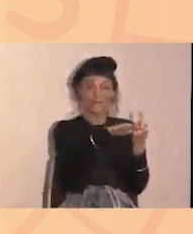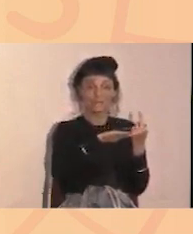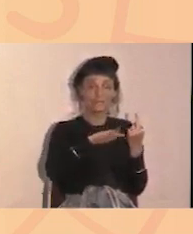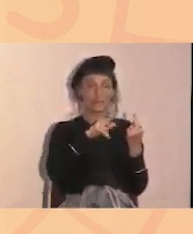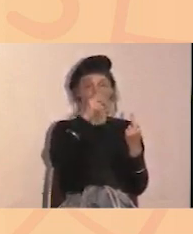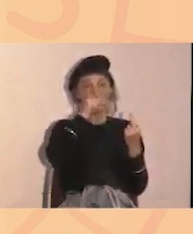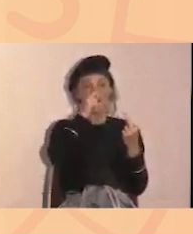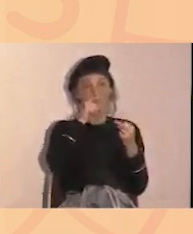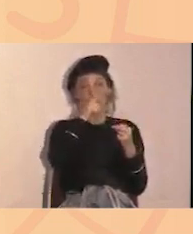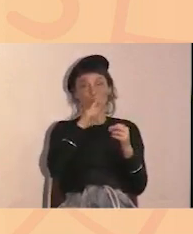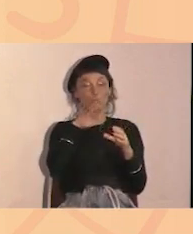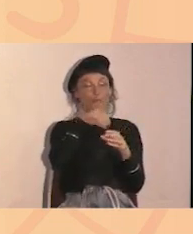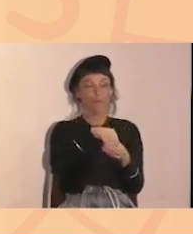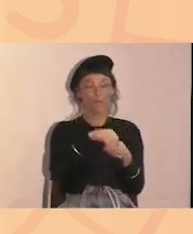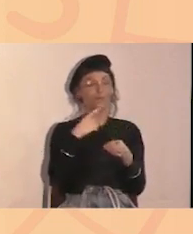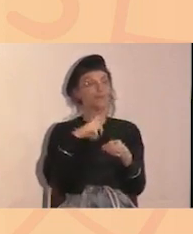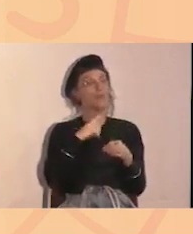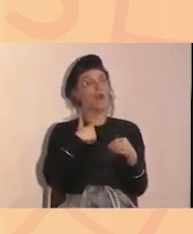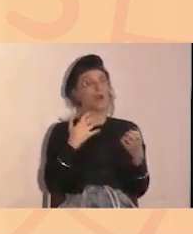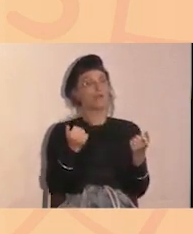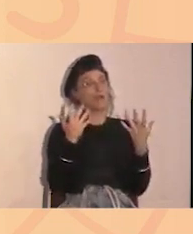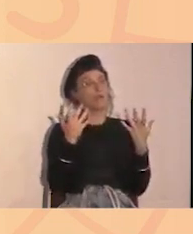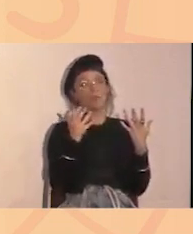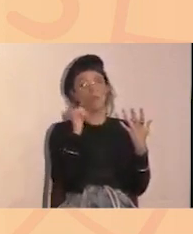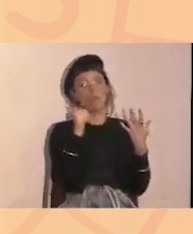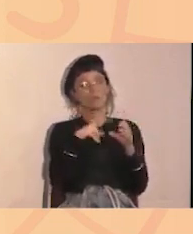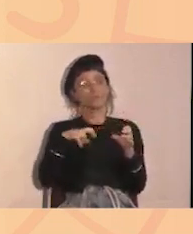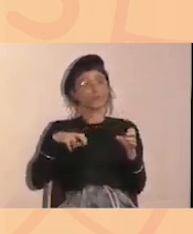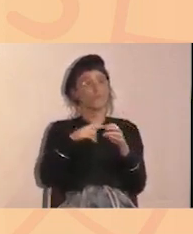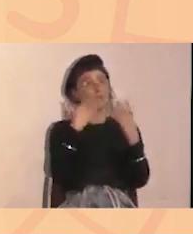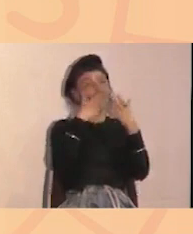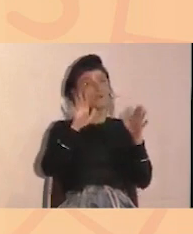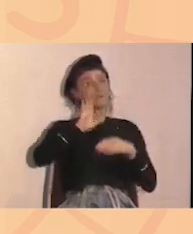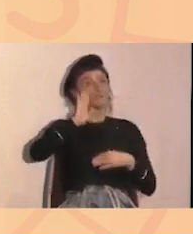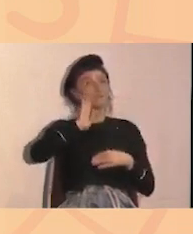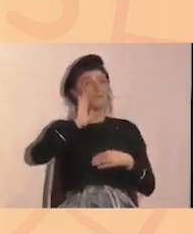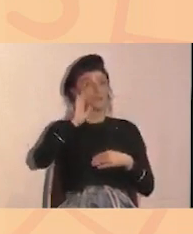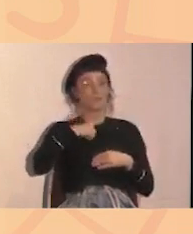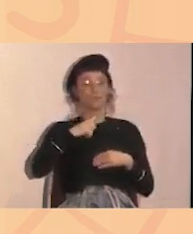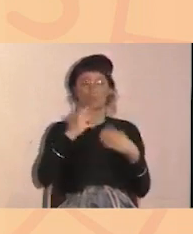an active kind of life in public space because there were so many great,